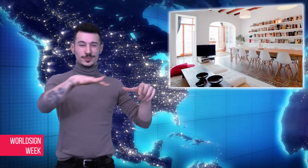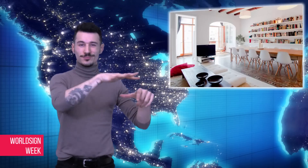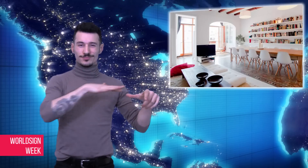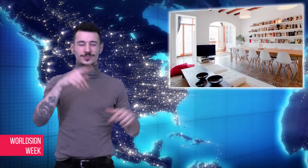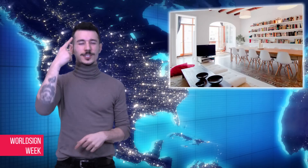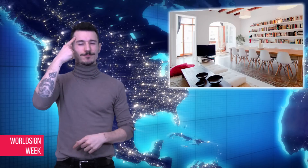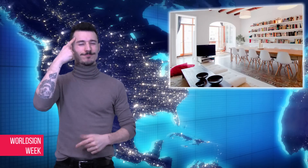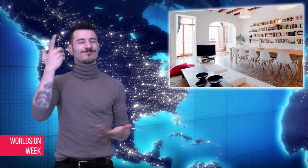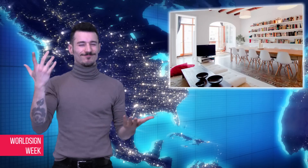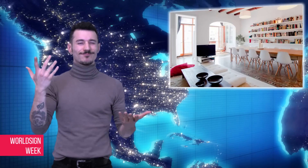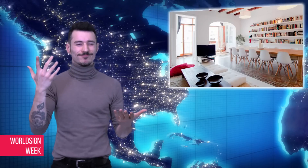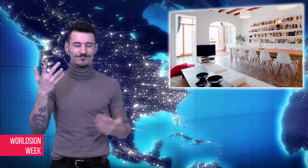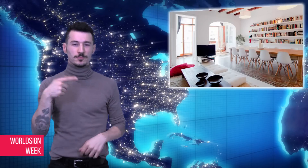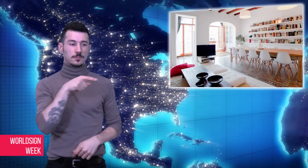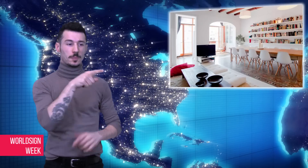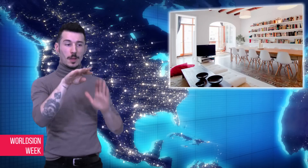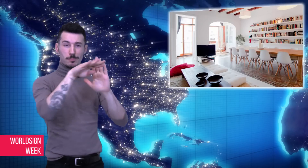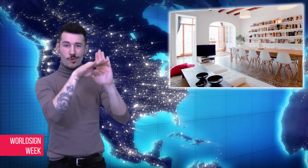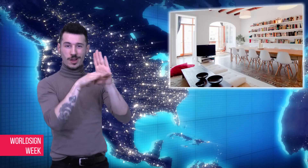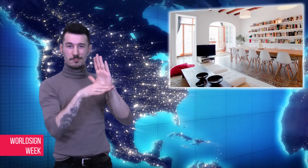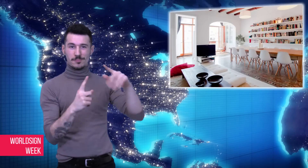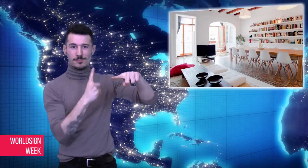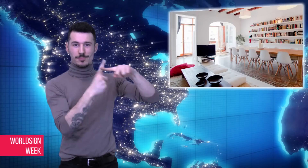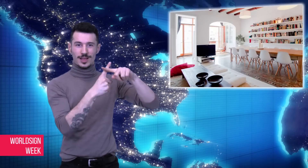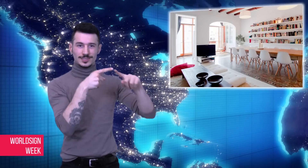The company learned if the listed